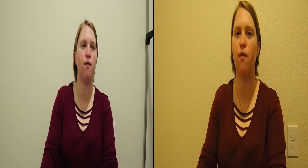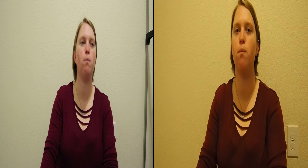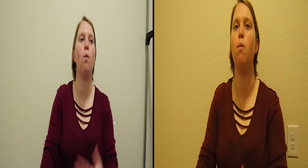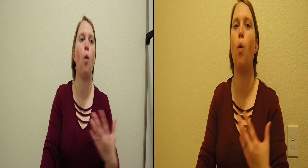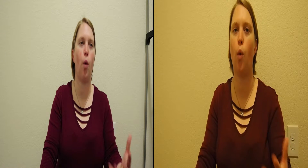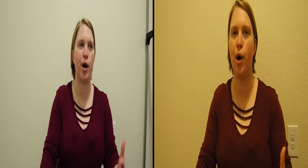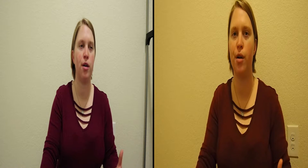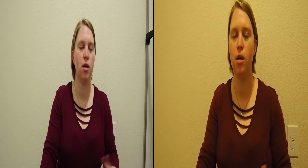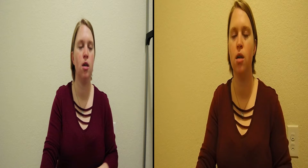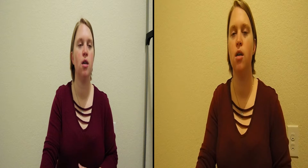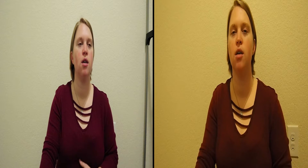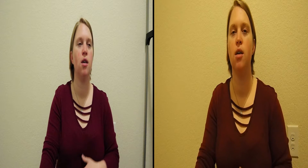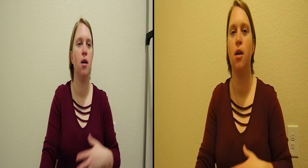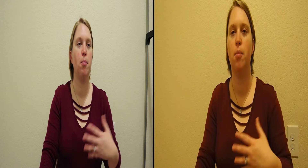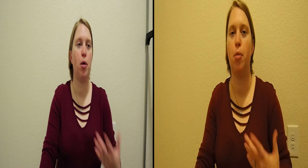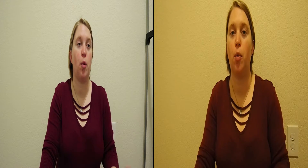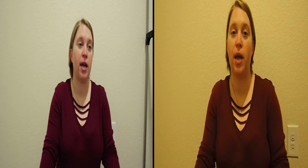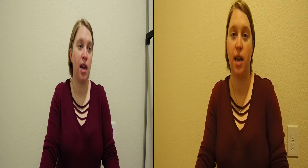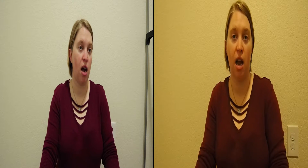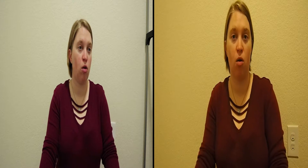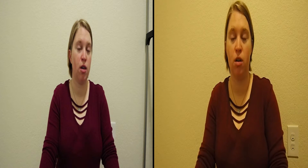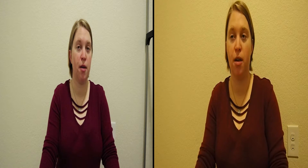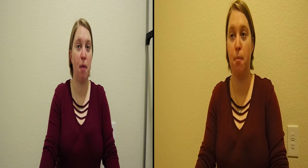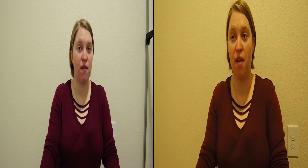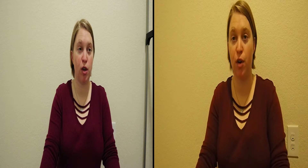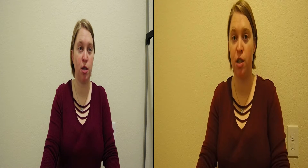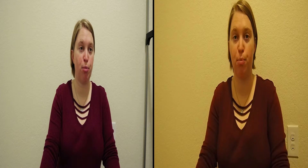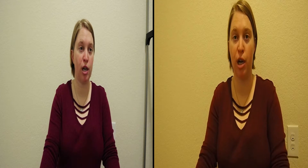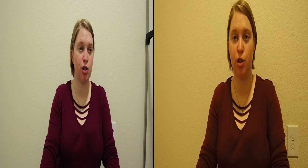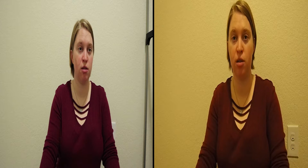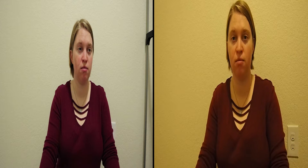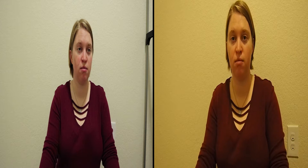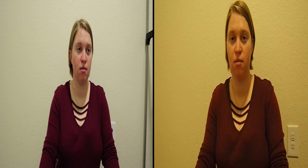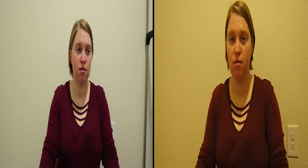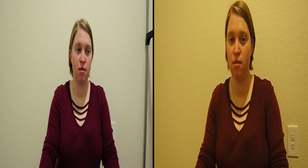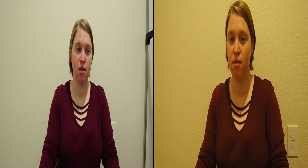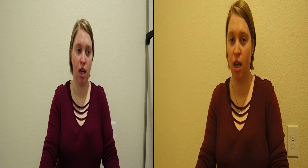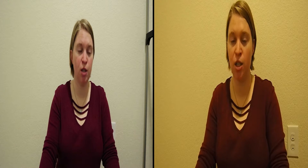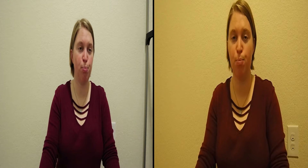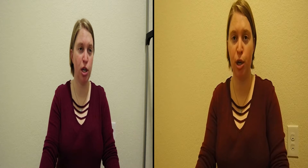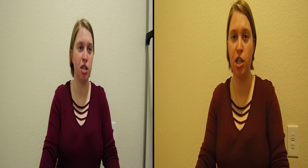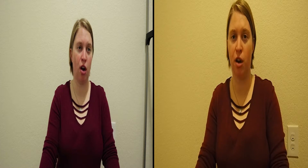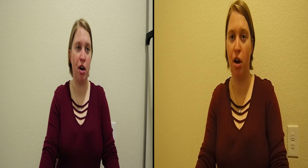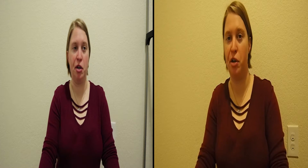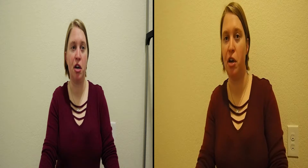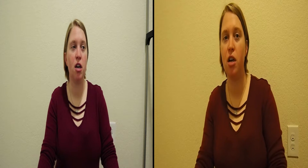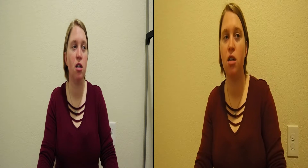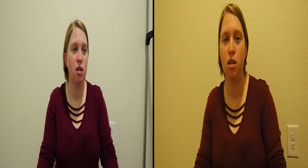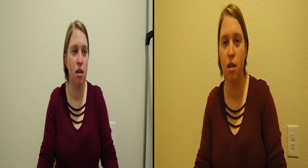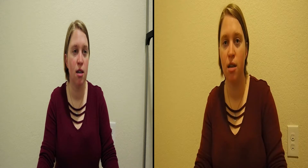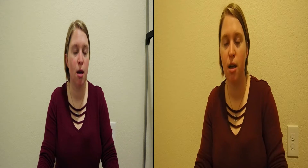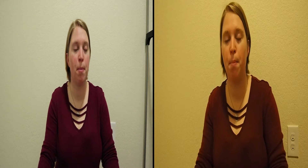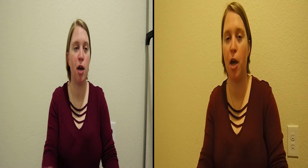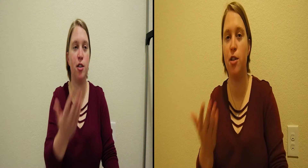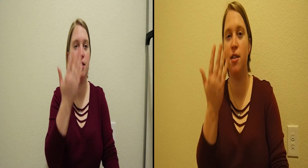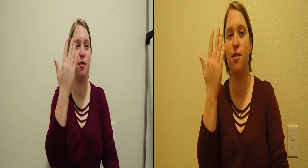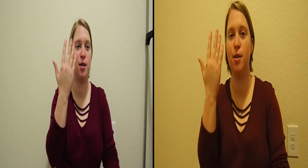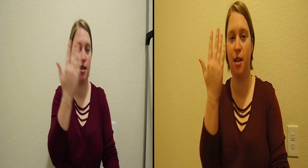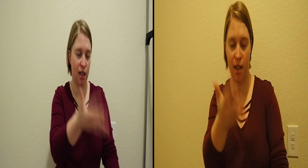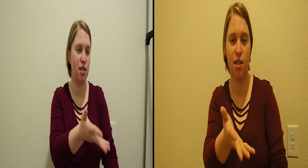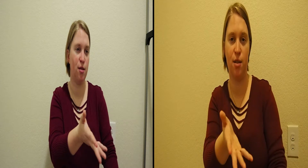up more but right now, my first impression is pretty darn good compared to this